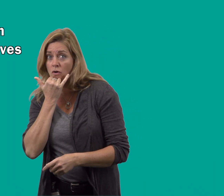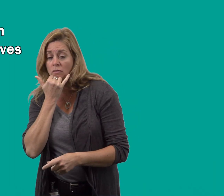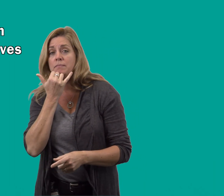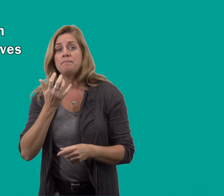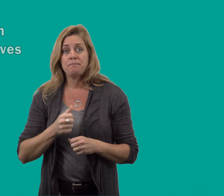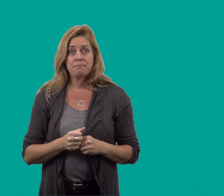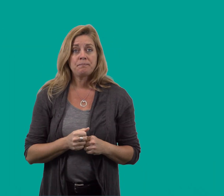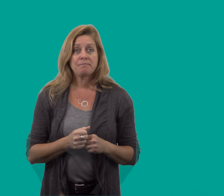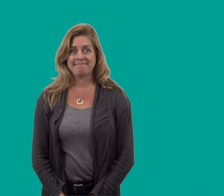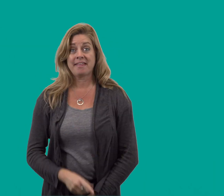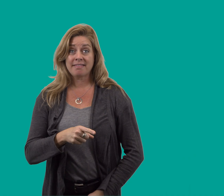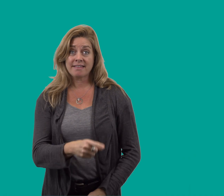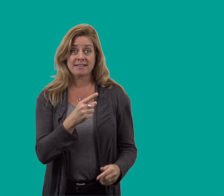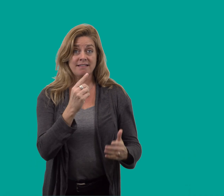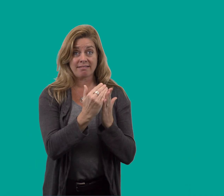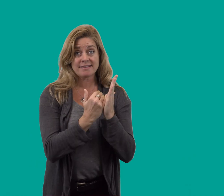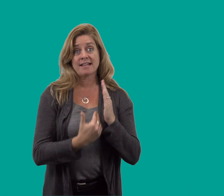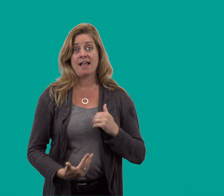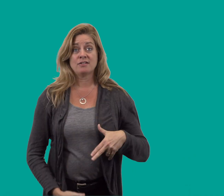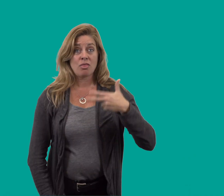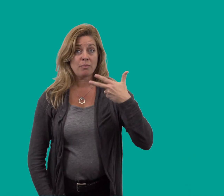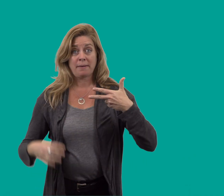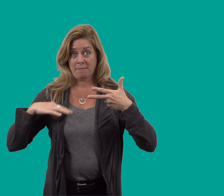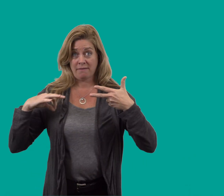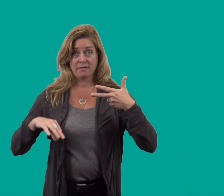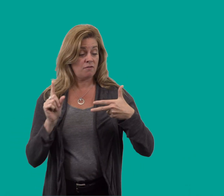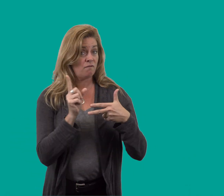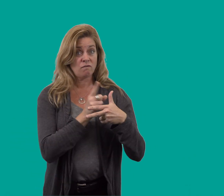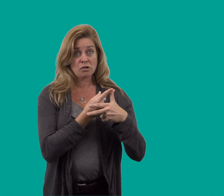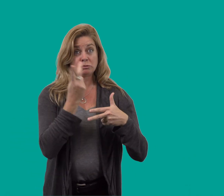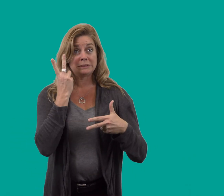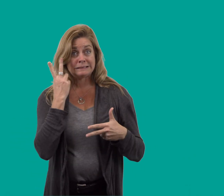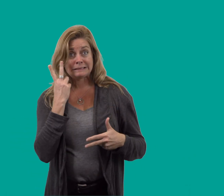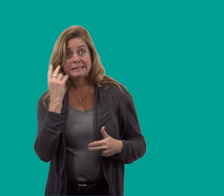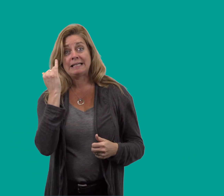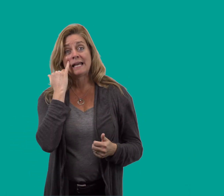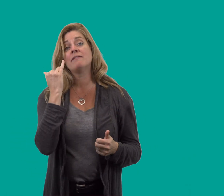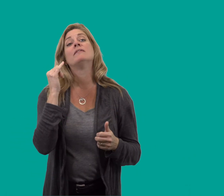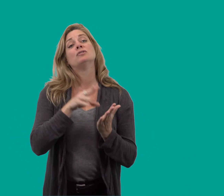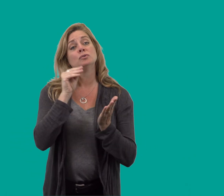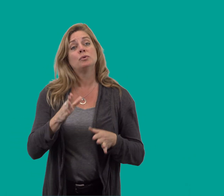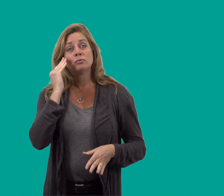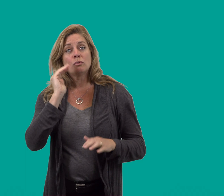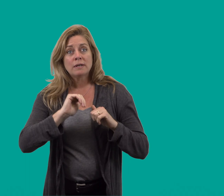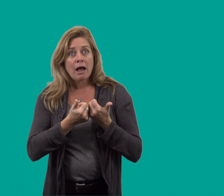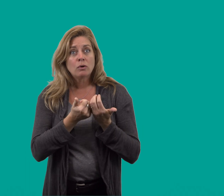wrong. This lesson has three benefits. First you can see if the student knows